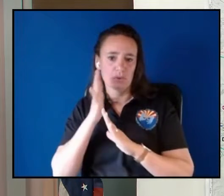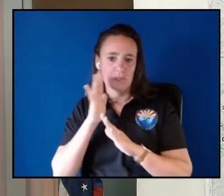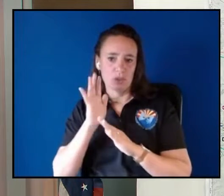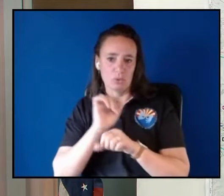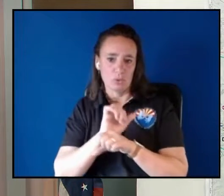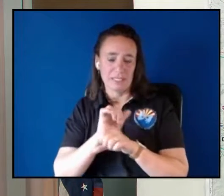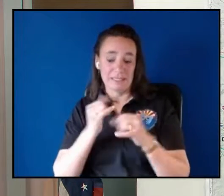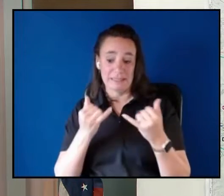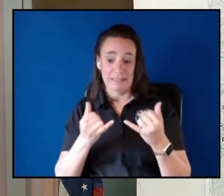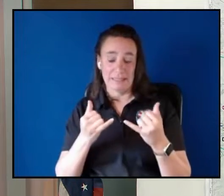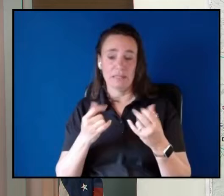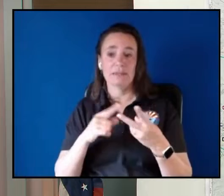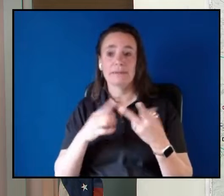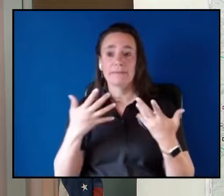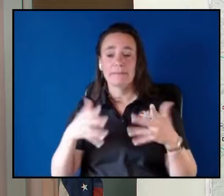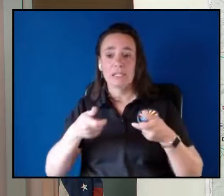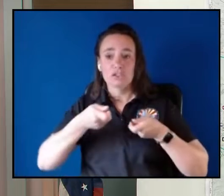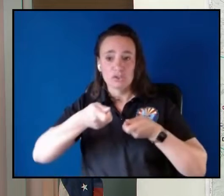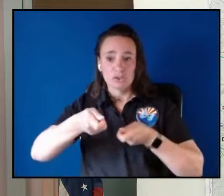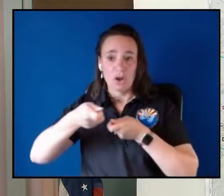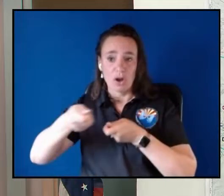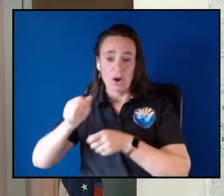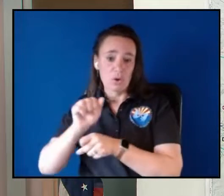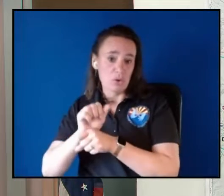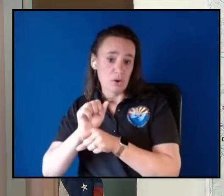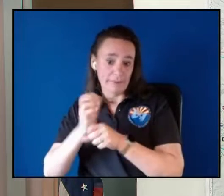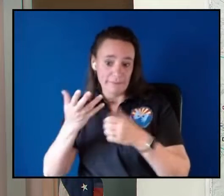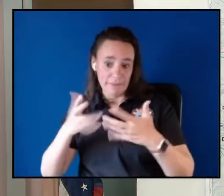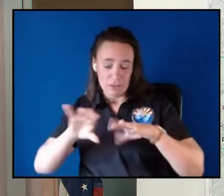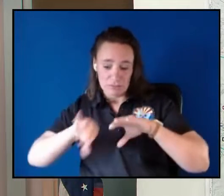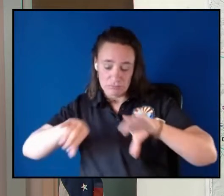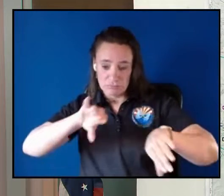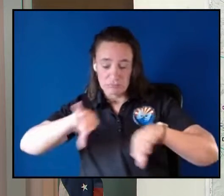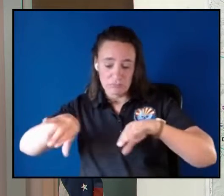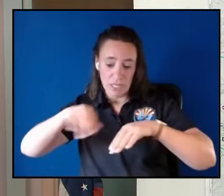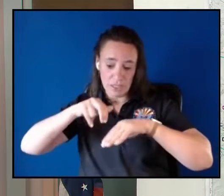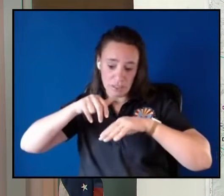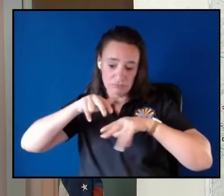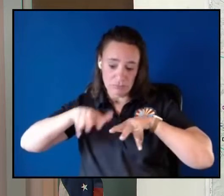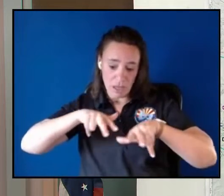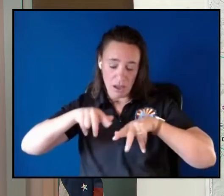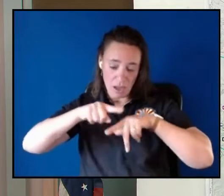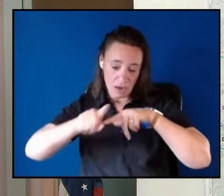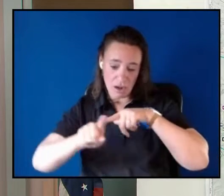gets them down into there and so we'll just be removing that layer of vegetation and get it down to mineral soil to make that a